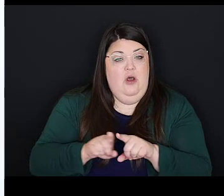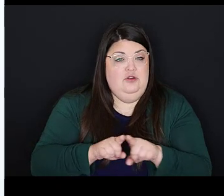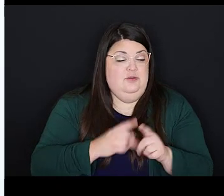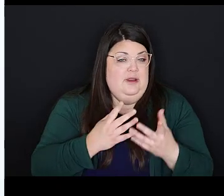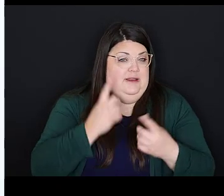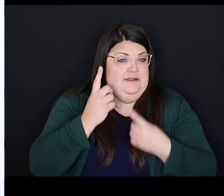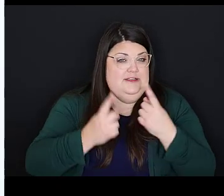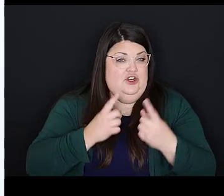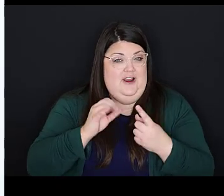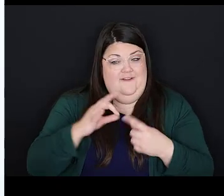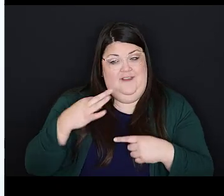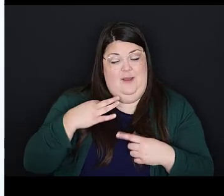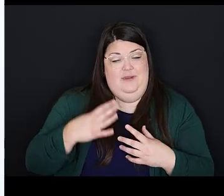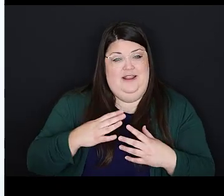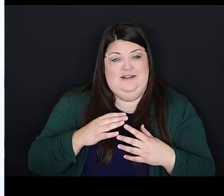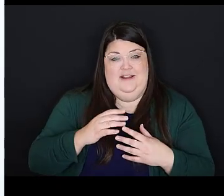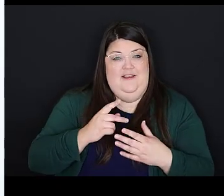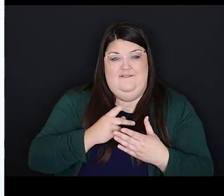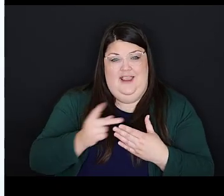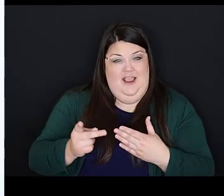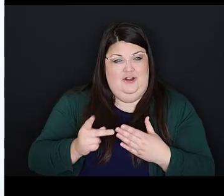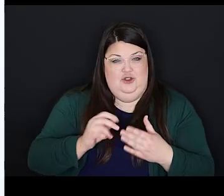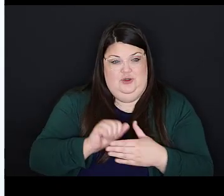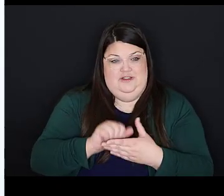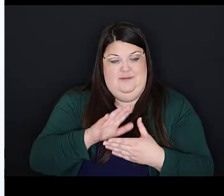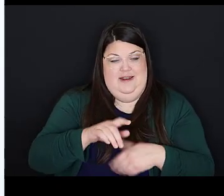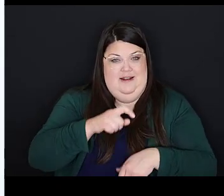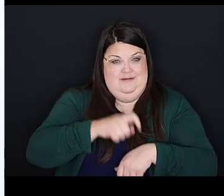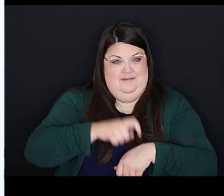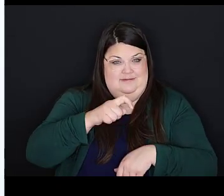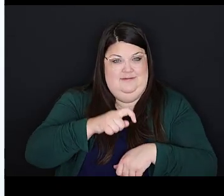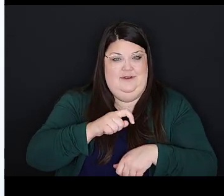the applicant failed to submit a timely performance report or